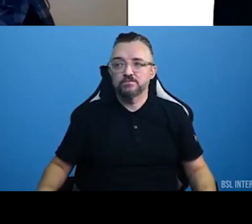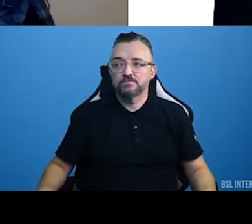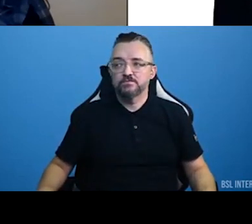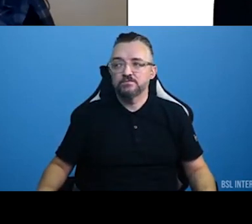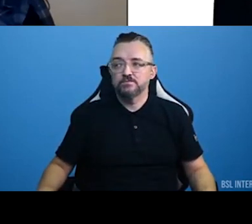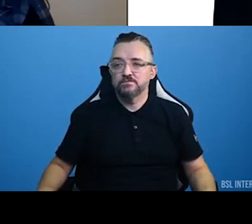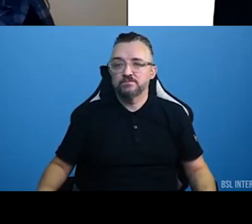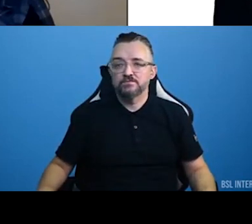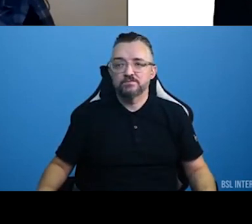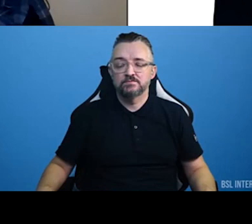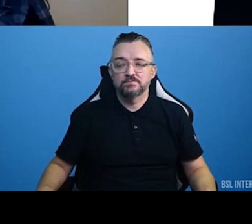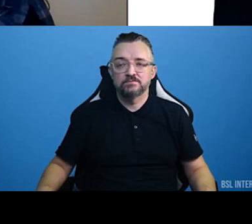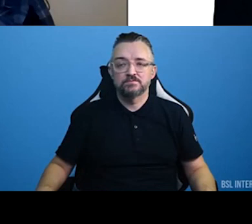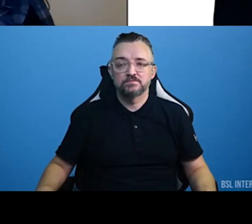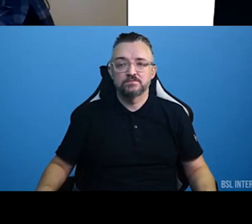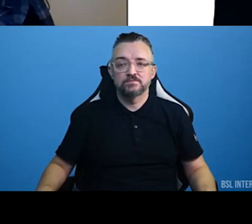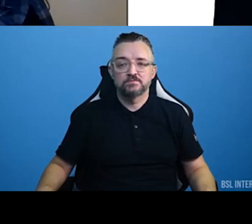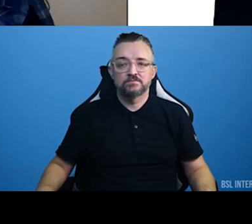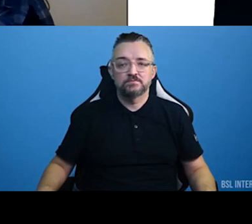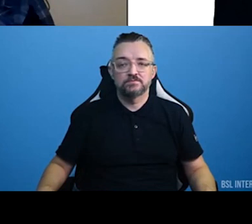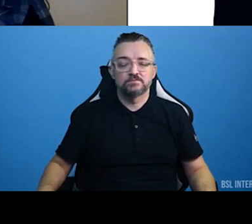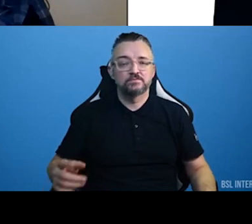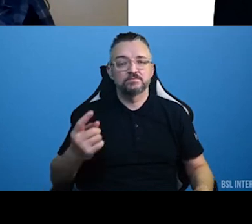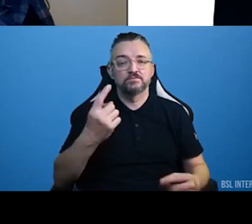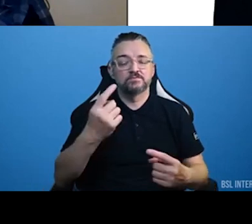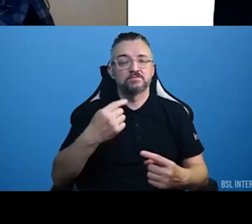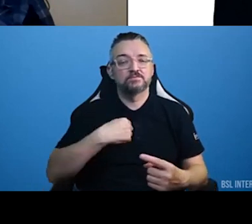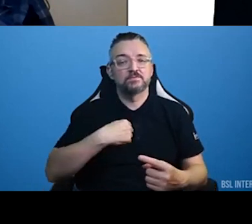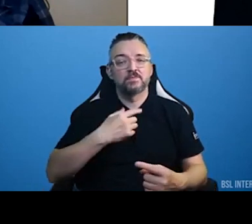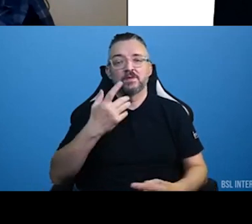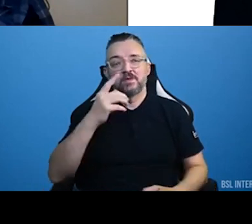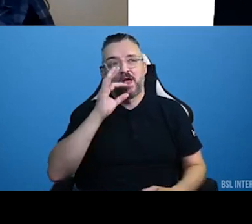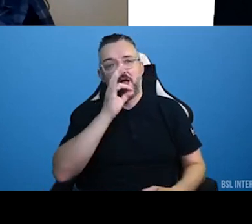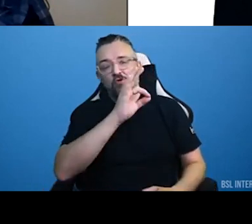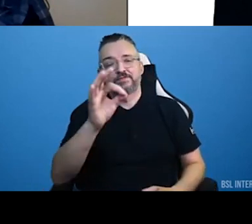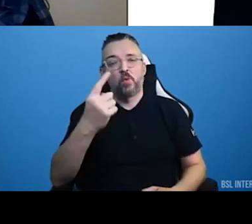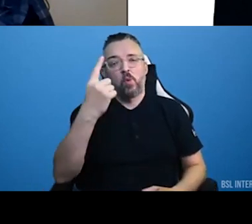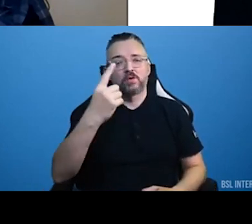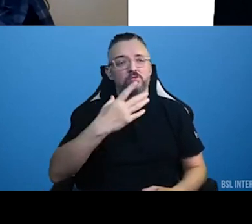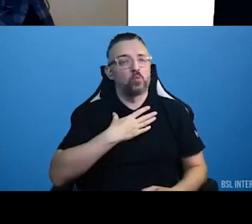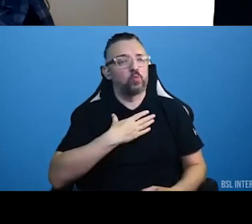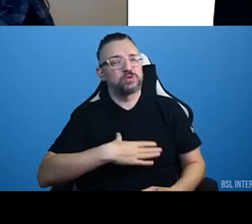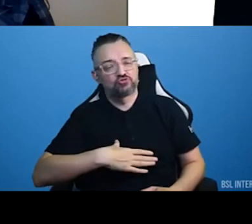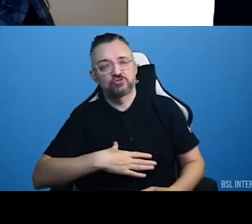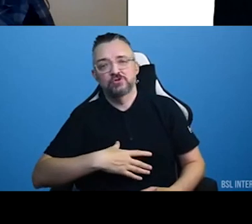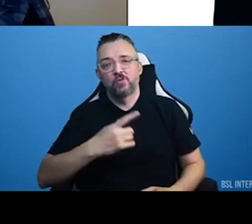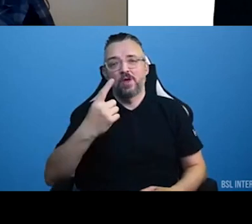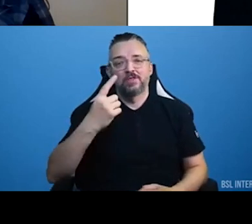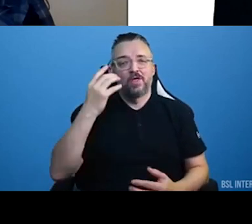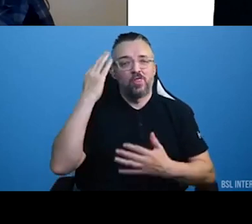For those that may think that my request for one wish or one thought was perhaps simplistic for a load of complex issues,